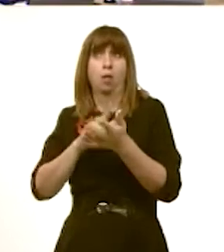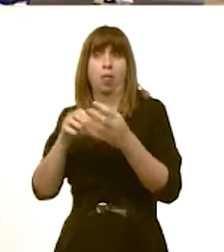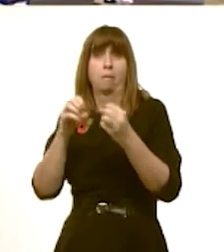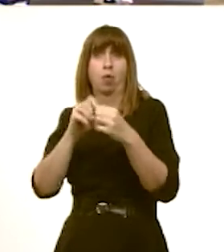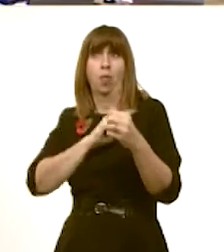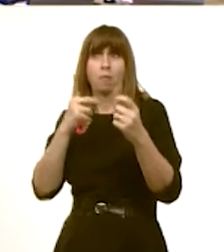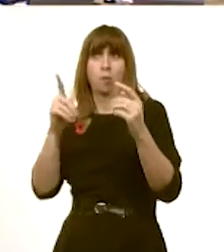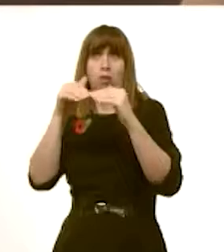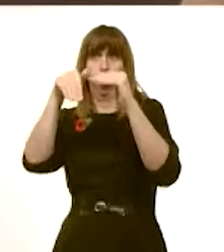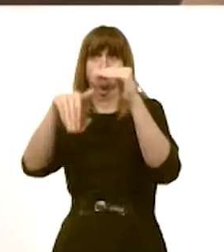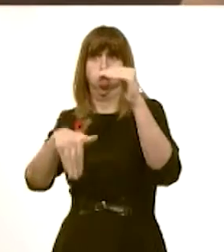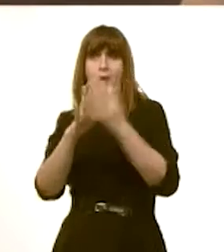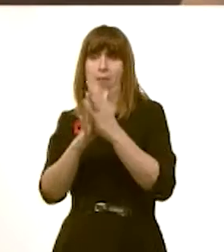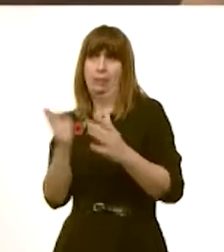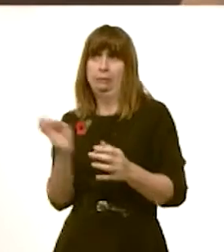OAQ(4)2558(FM)[W] Carwyn Jones: The Welsh Government will be